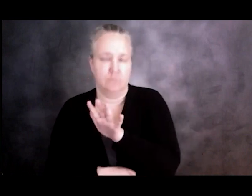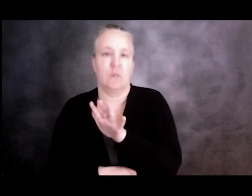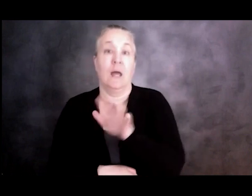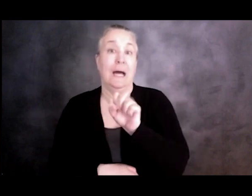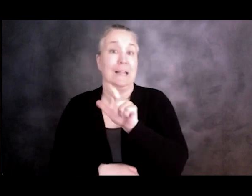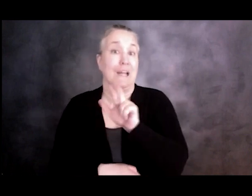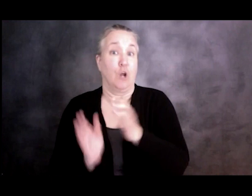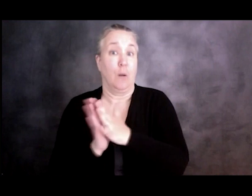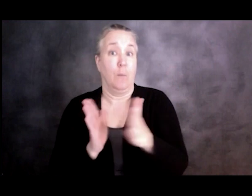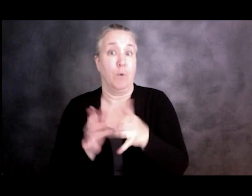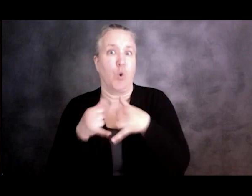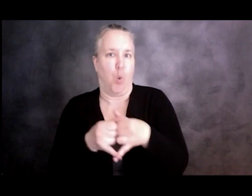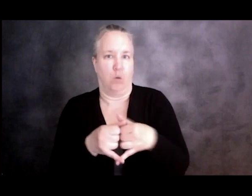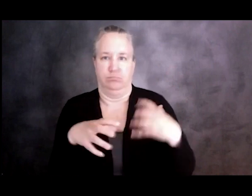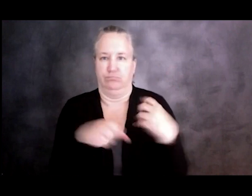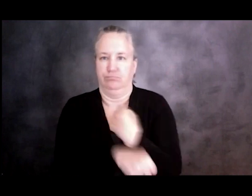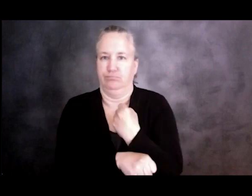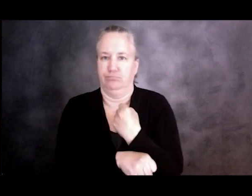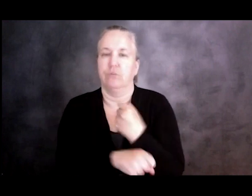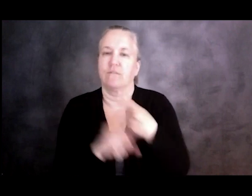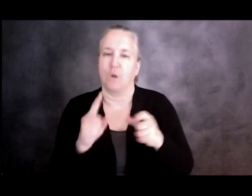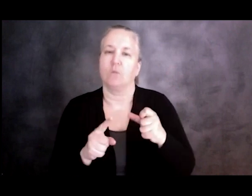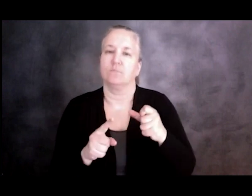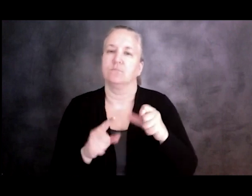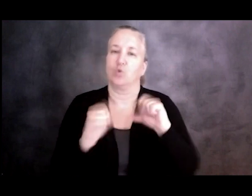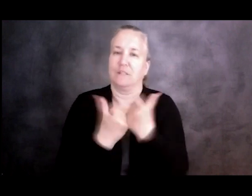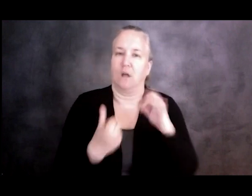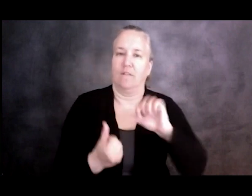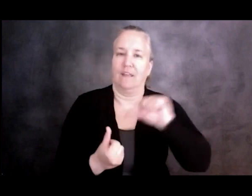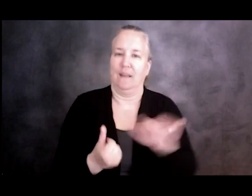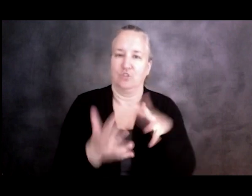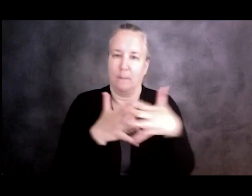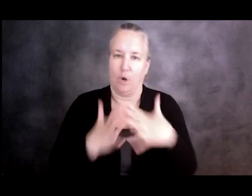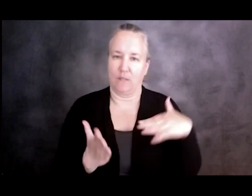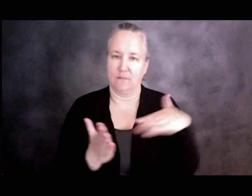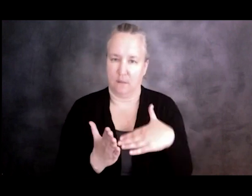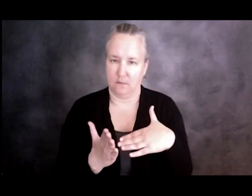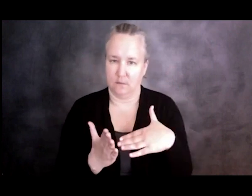by the Association of Asian-American Studies. She's also author of Cold War Friendships--